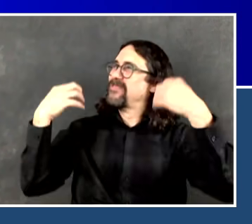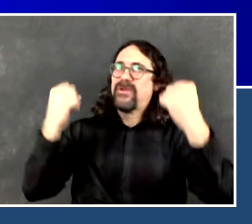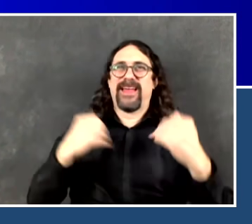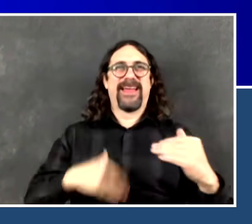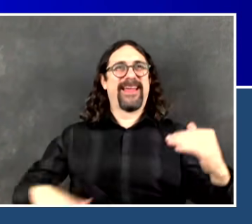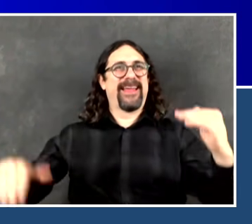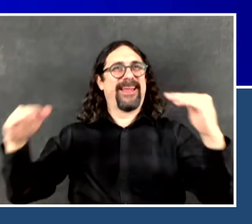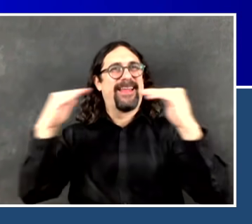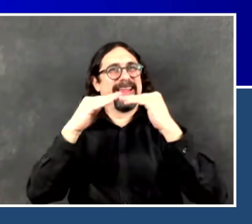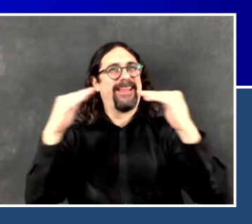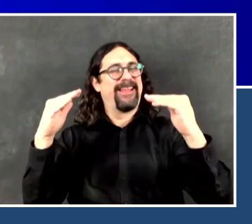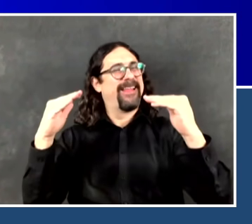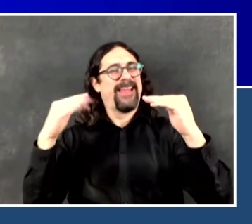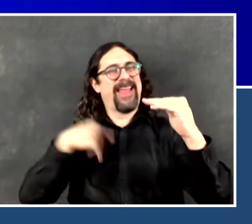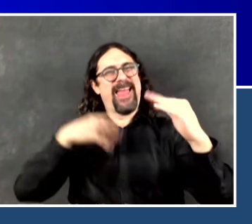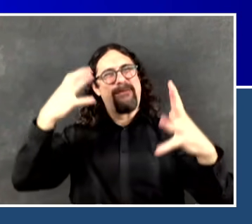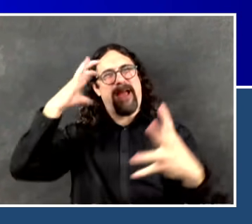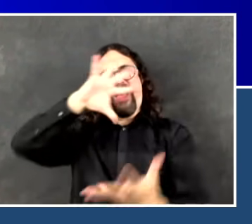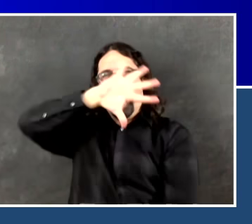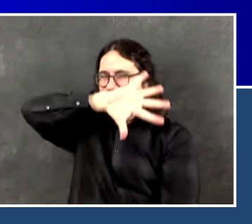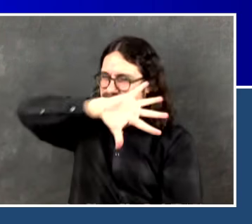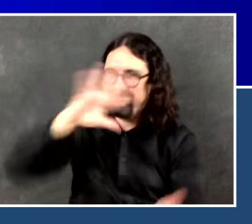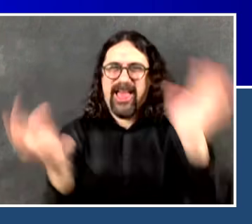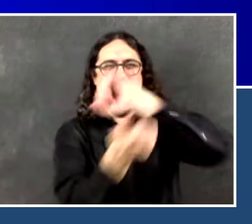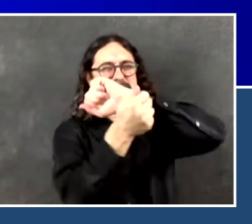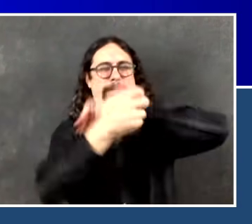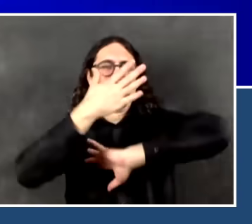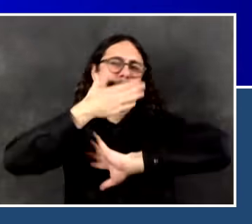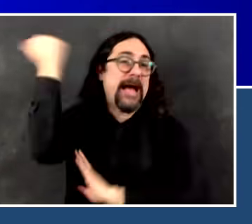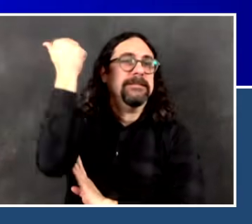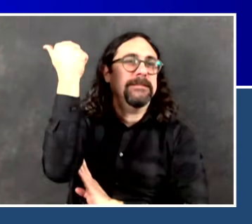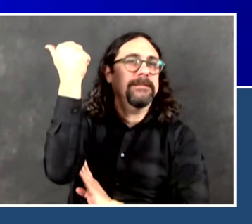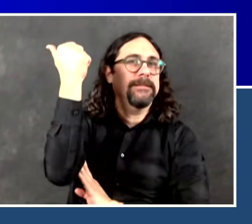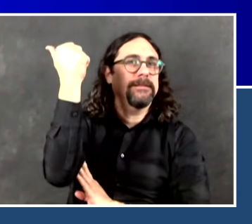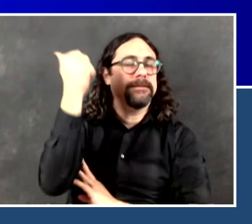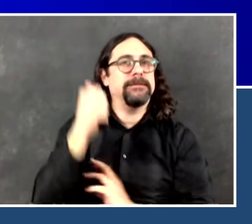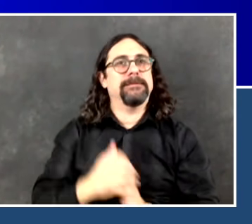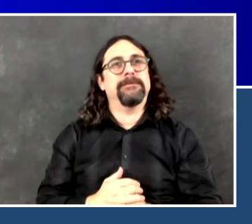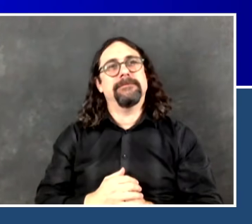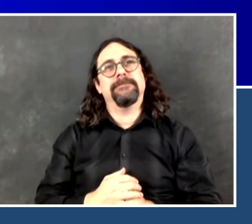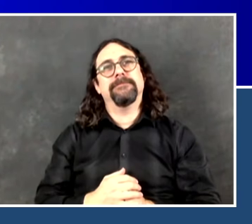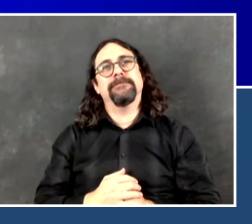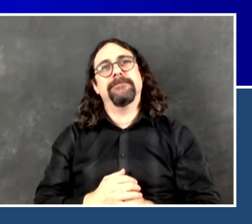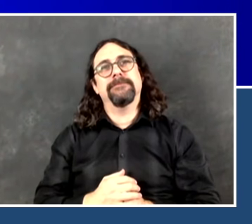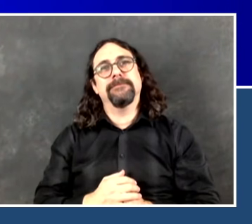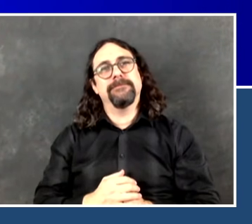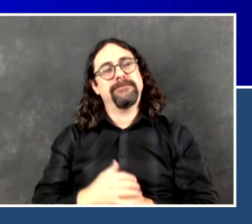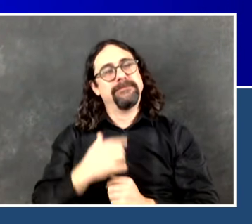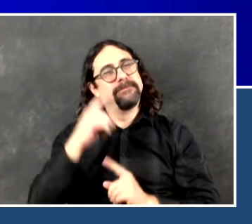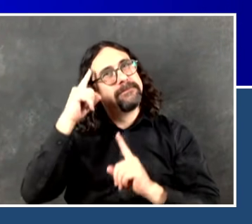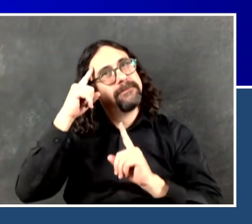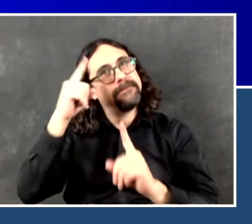MUCH FARTHER. WENEED TO TAKE THIS PAINFUL, DIFFICULT MOMENT AND TURN IT INTO SOMETHING THAT WE